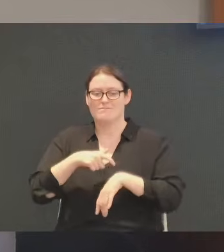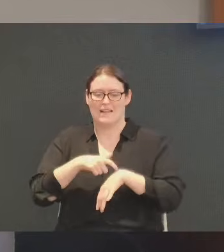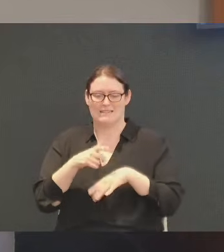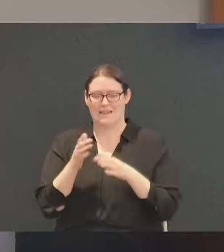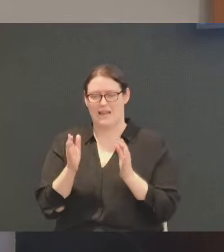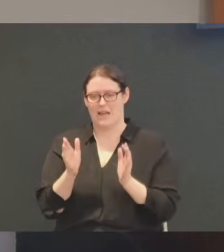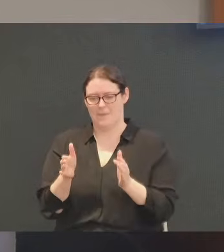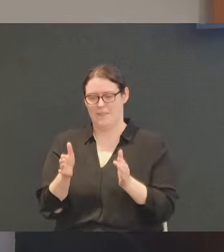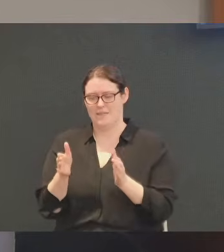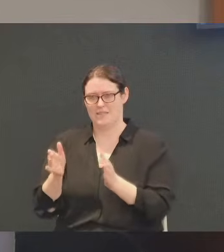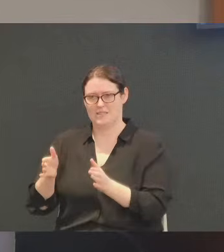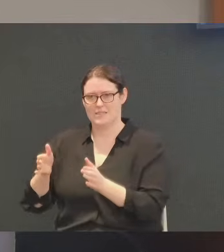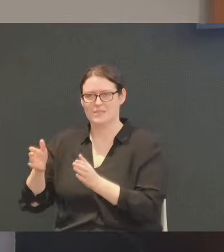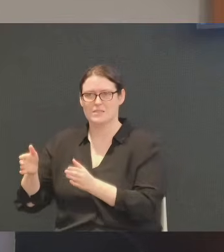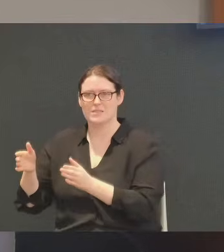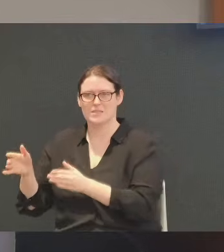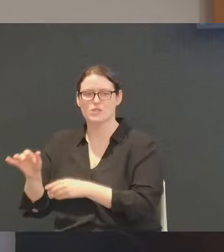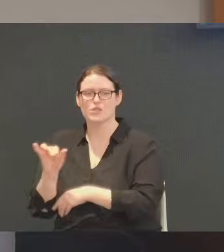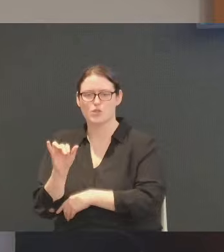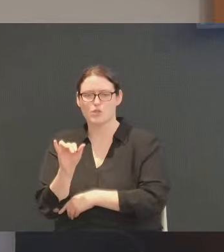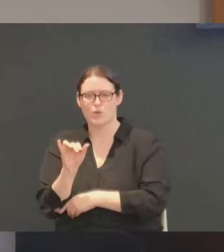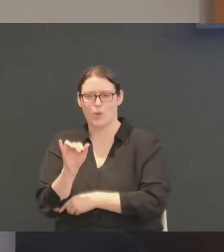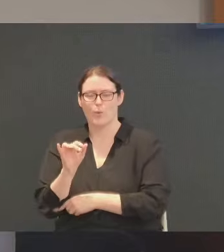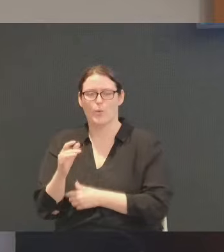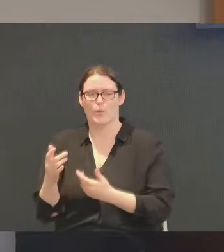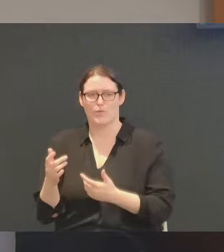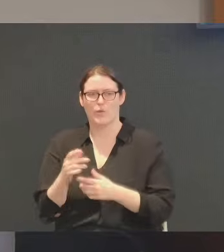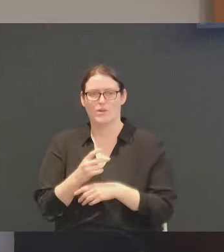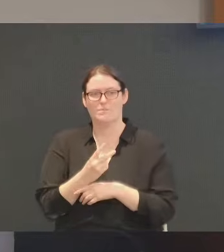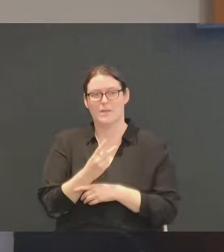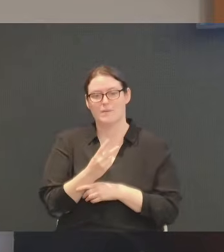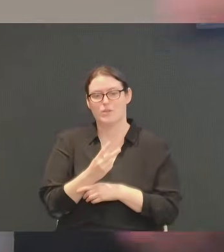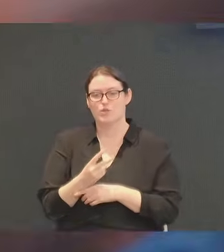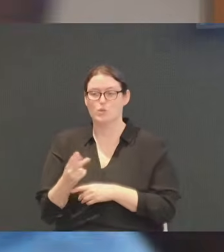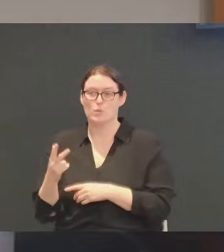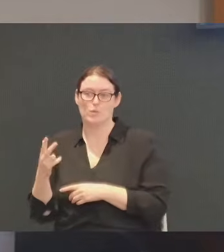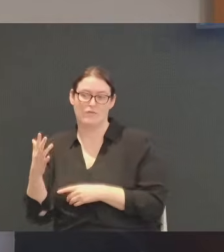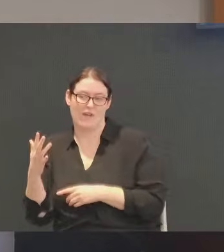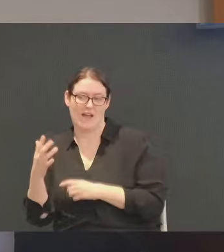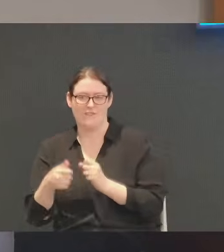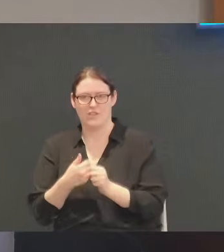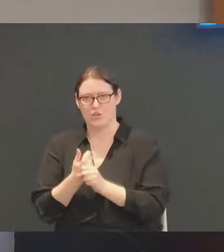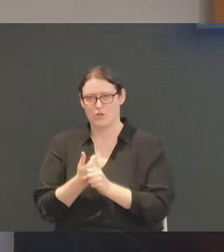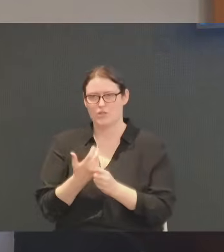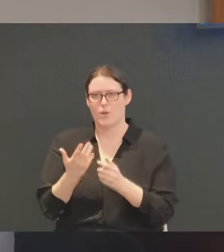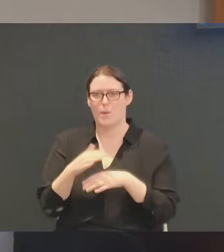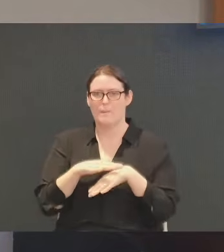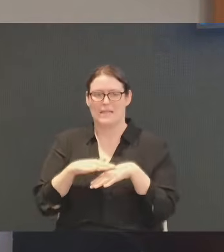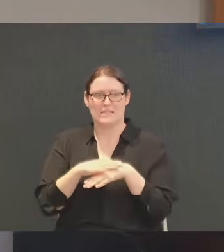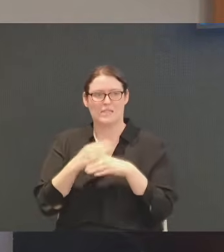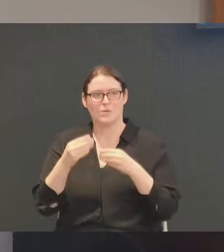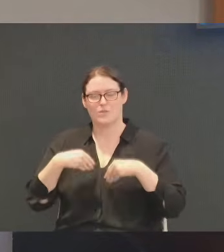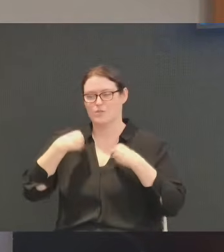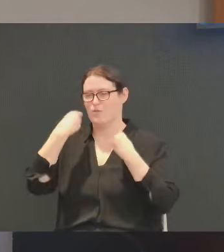for terms of two through five years. So basically we're trying to give the Board as much flexibility